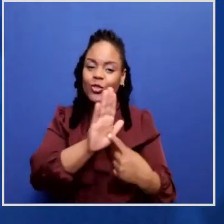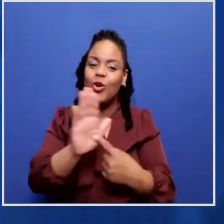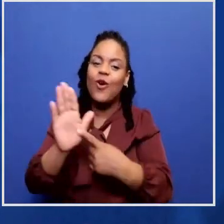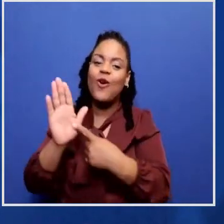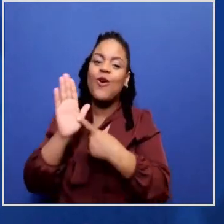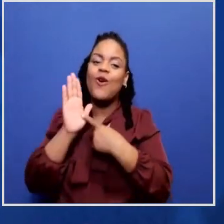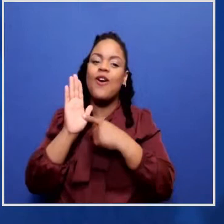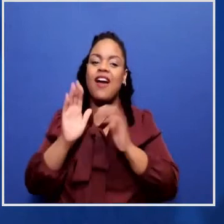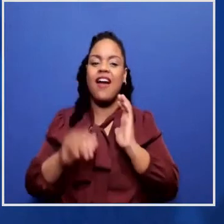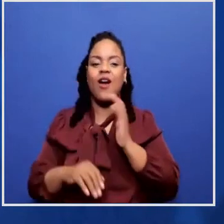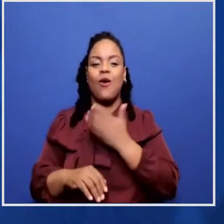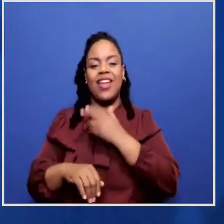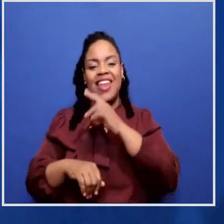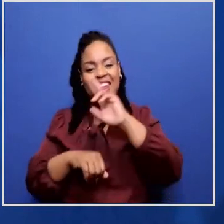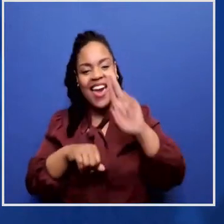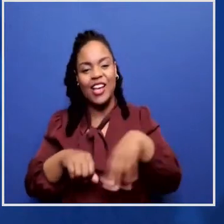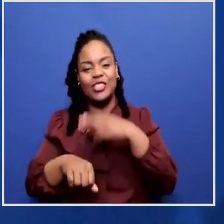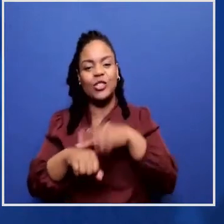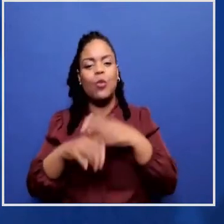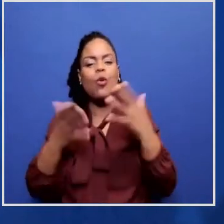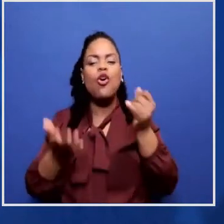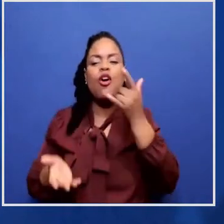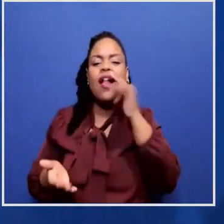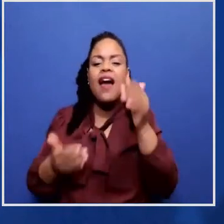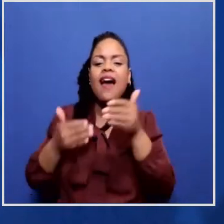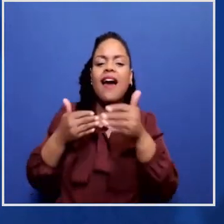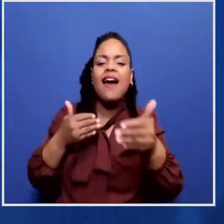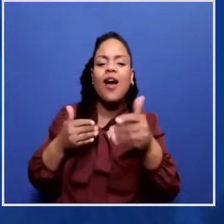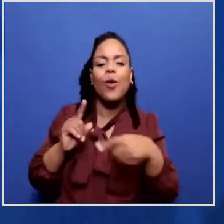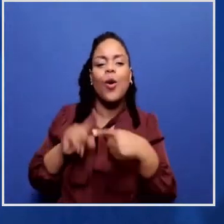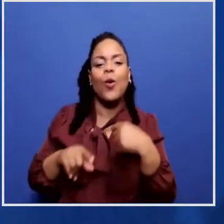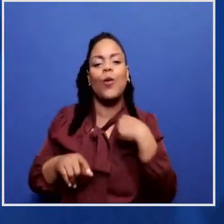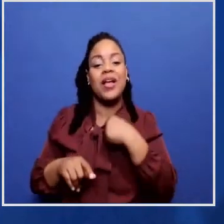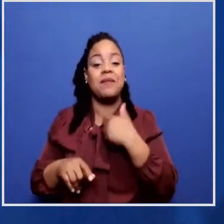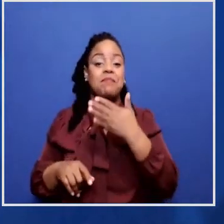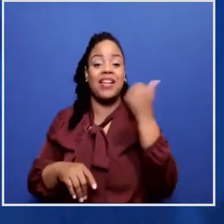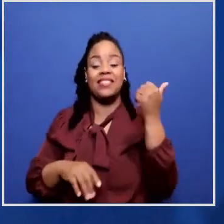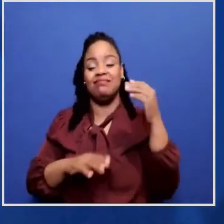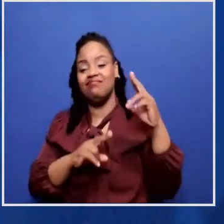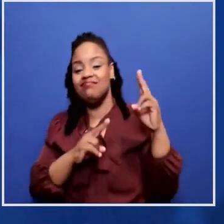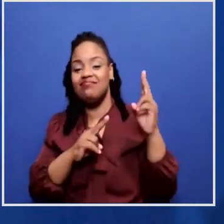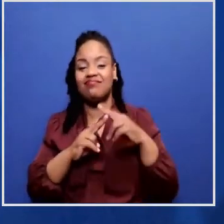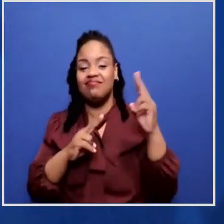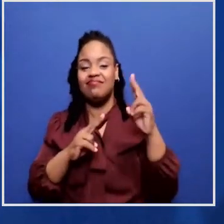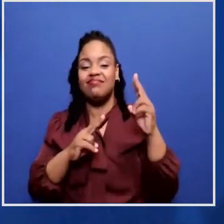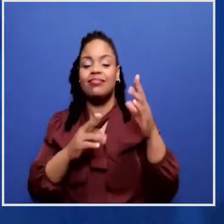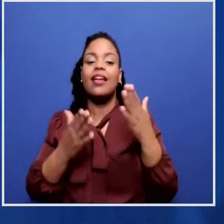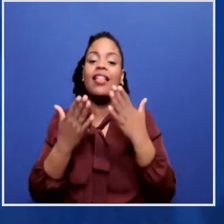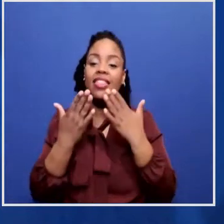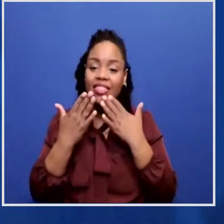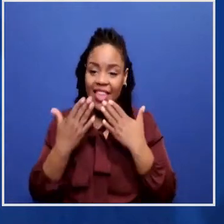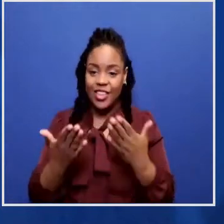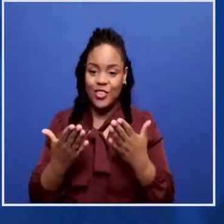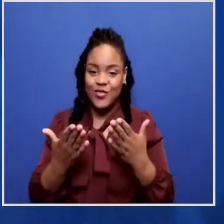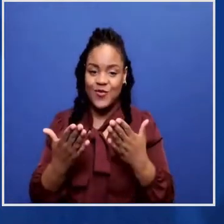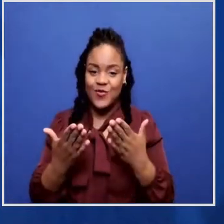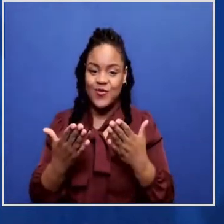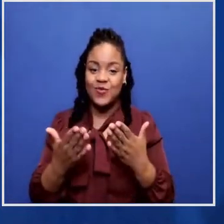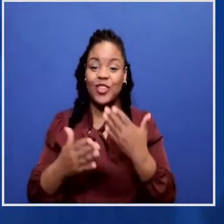LET'S SHOW WHAT OUR NATION CAN BE, AT OUR BEST.